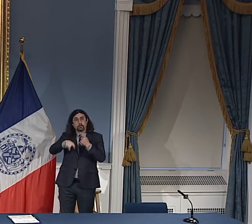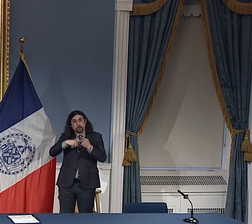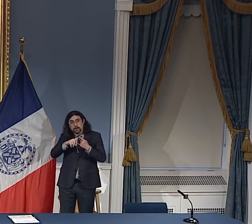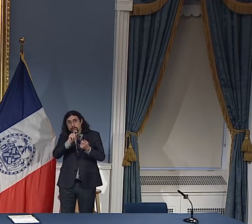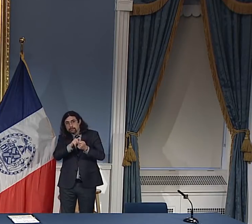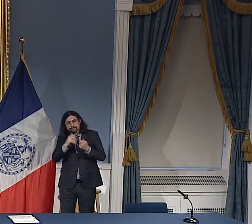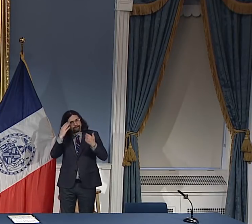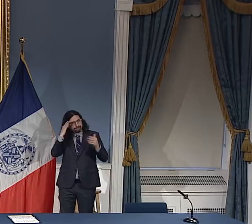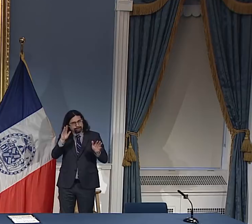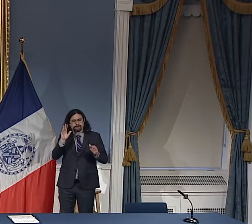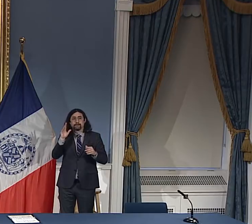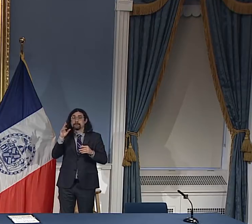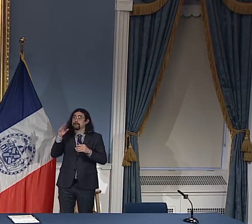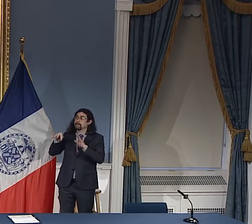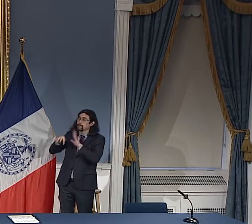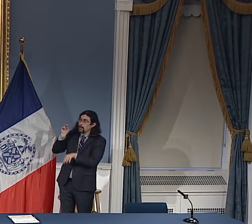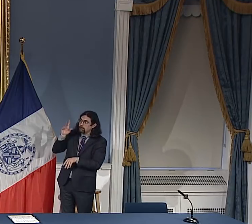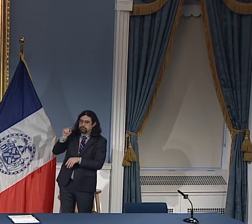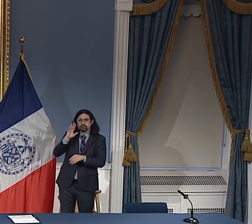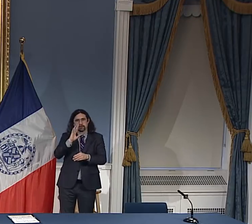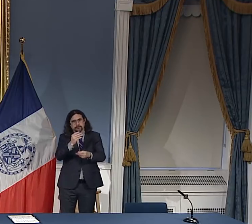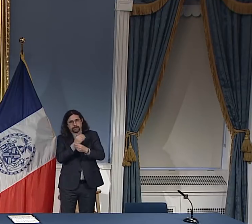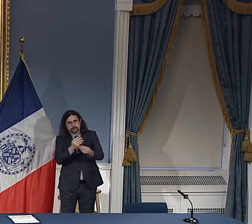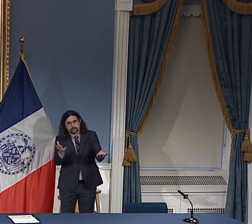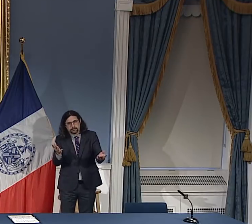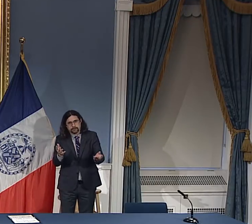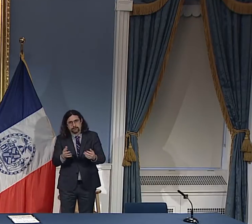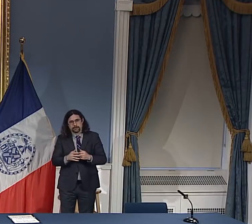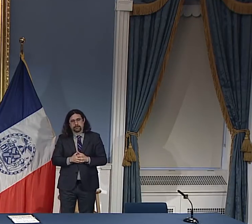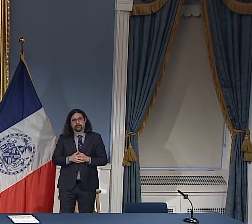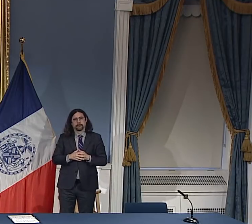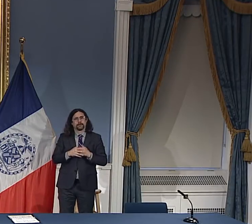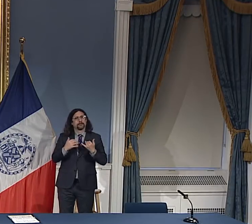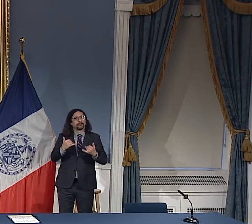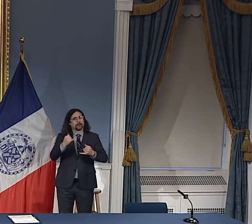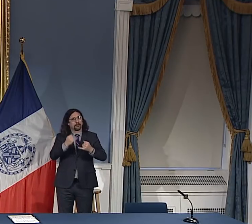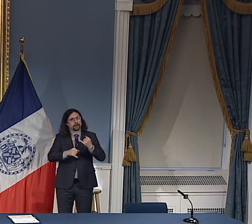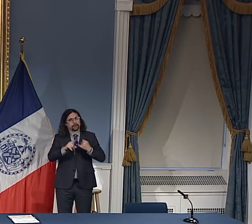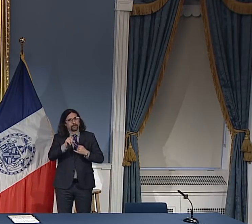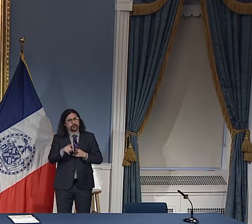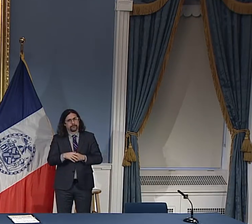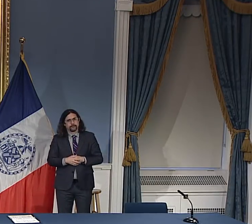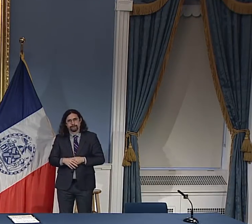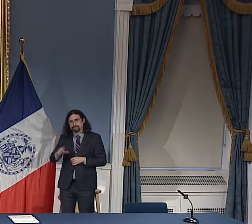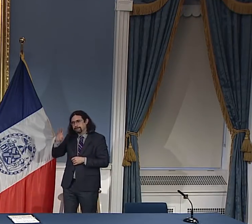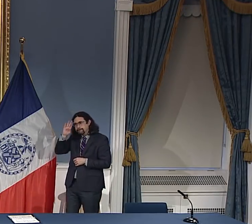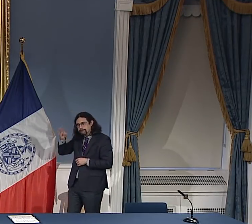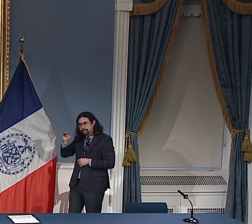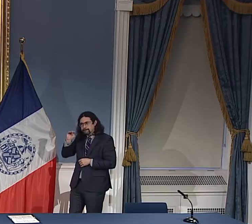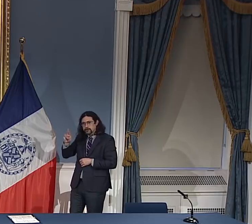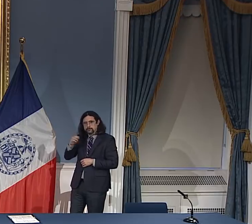WE'LL HAVE THE START DATES AND LOCATIONS YET? THAT'S WHAT I SAID, WE DON'T HAVE IT YET, BUT WHEN WE HAVE IT, WE'LTEL LLY OU.